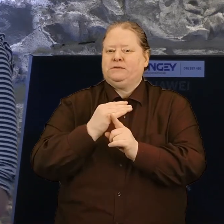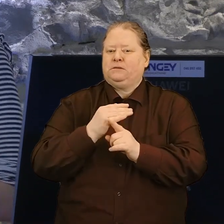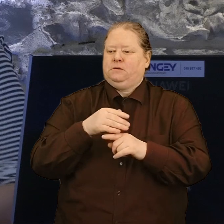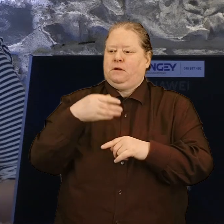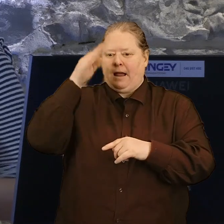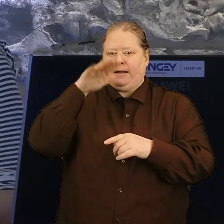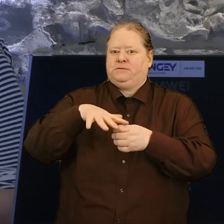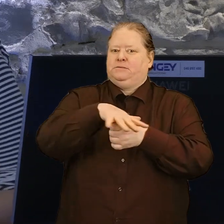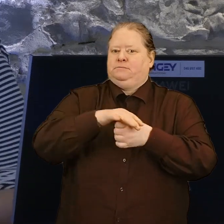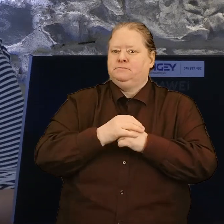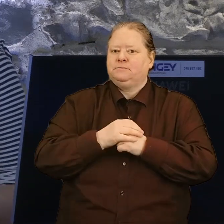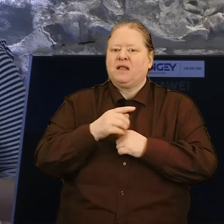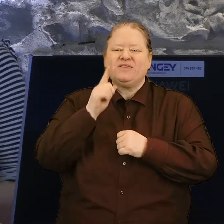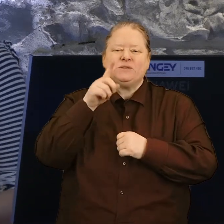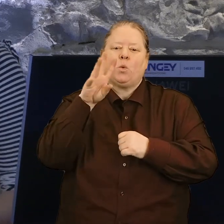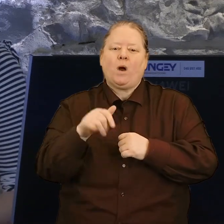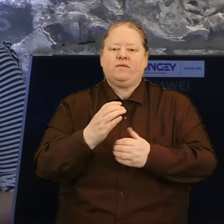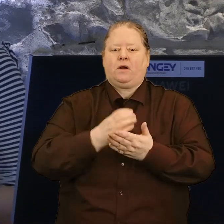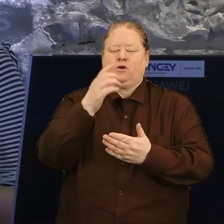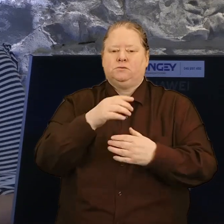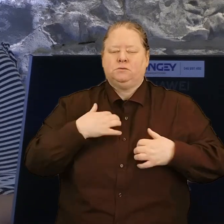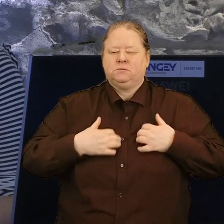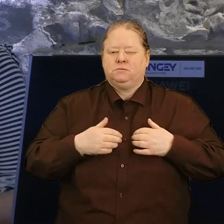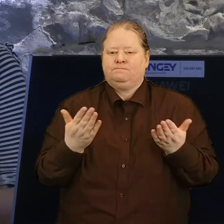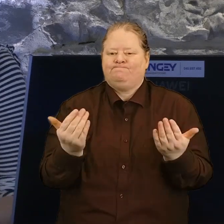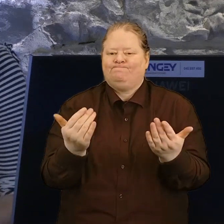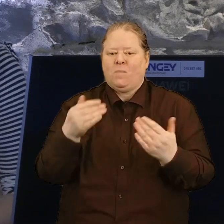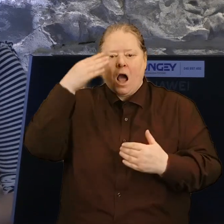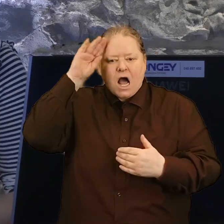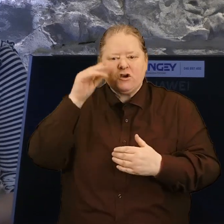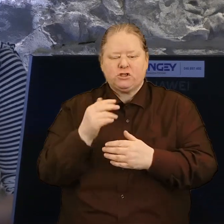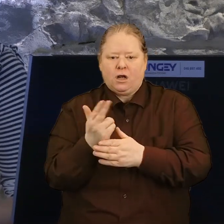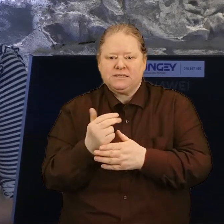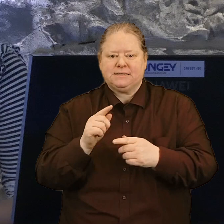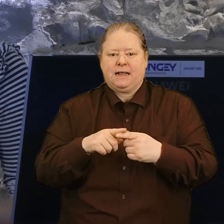And I think this is why the College is so keen on commissioning Irish artists and I presume that's why they chose Foley as the sculptor.